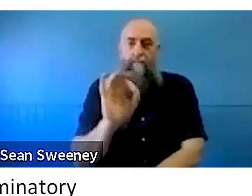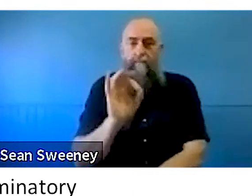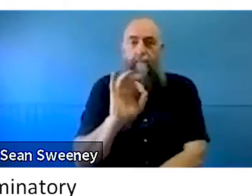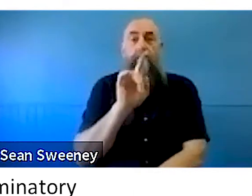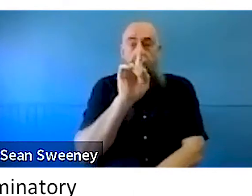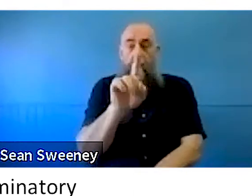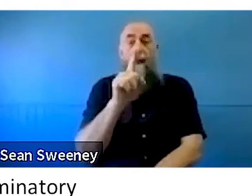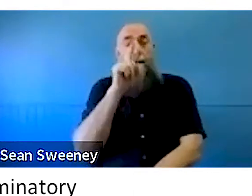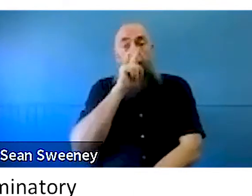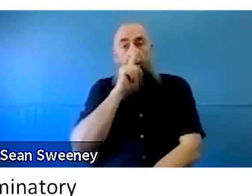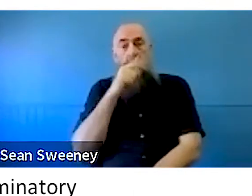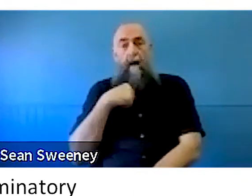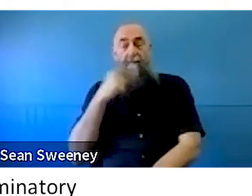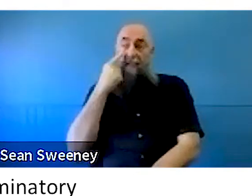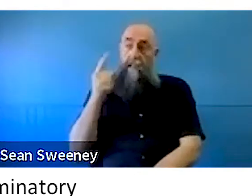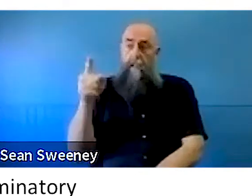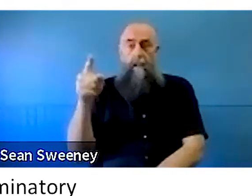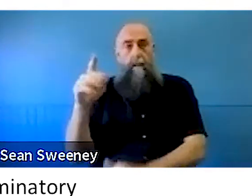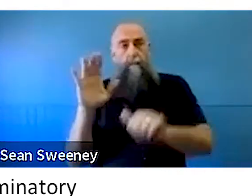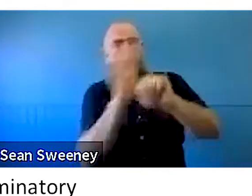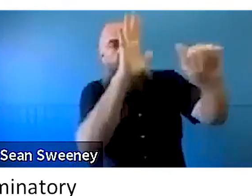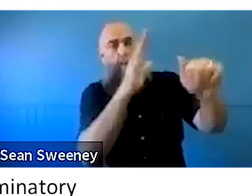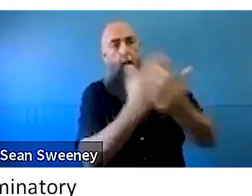It can sometimes be a very difficult position.